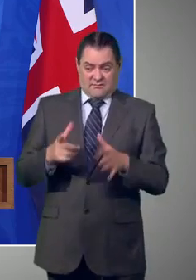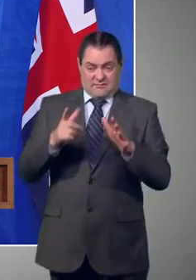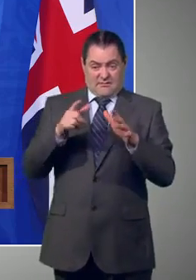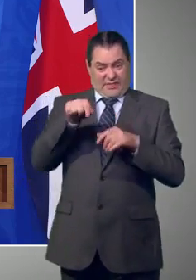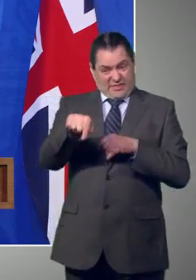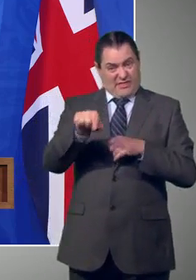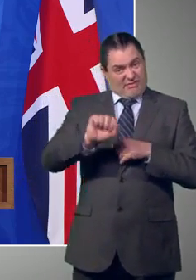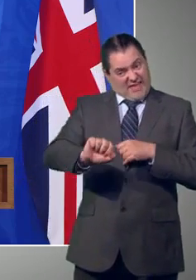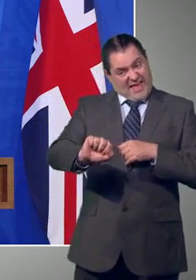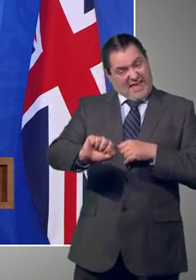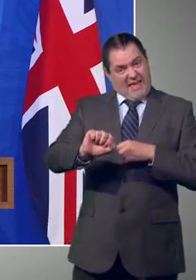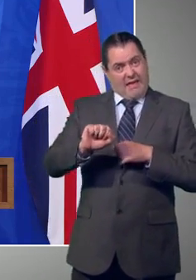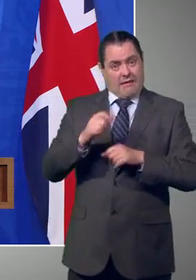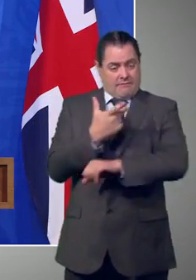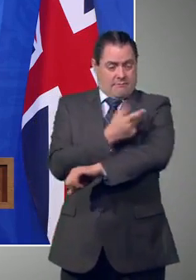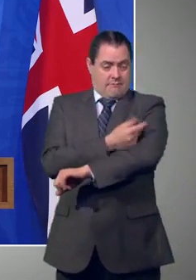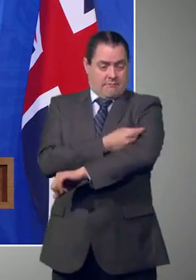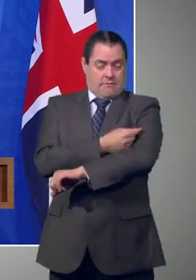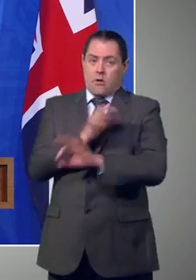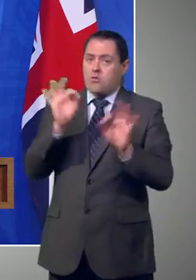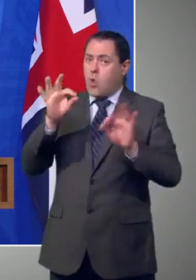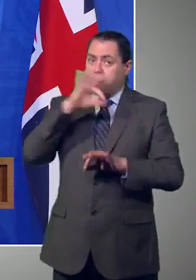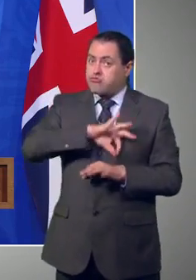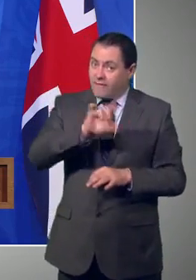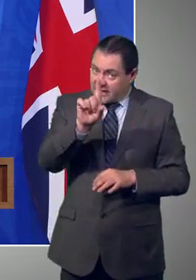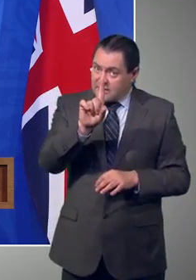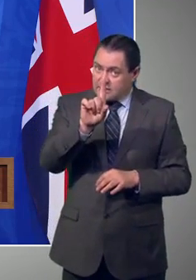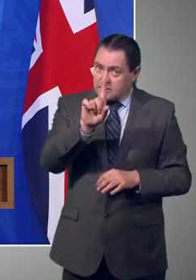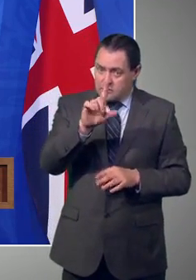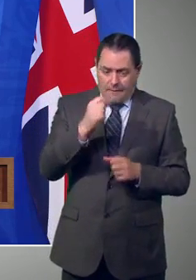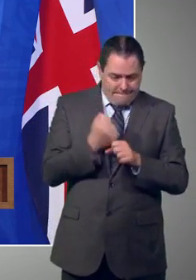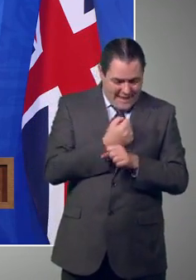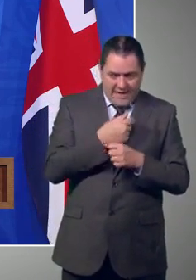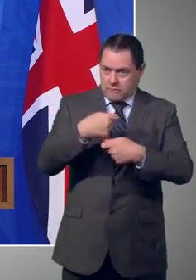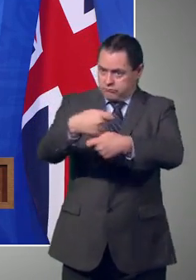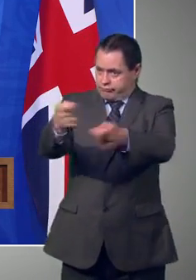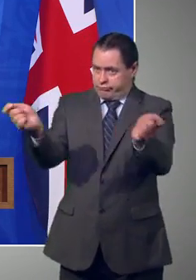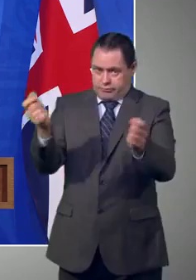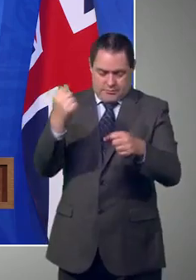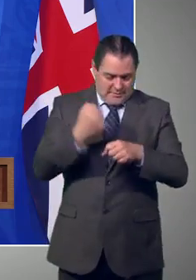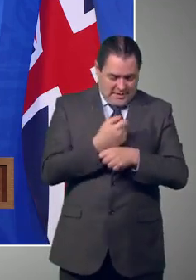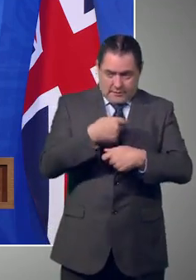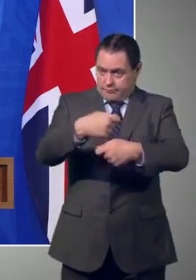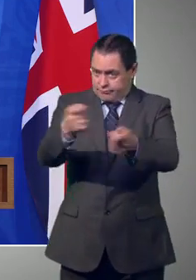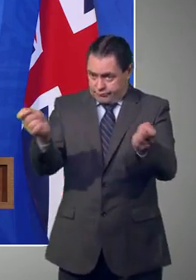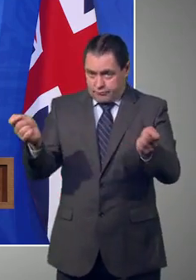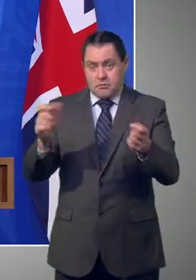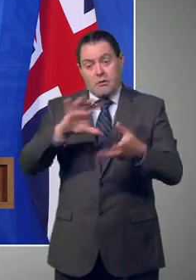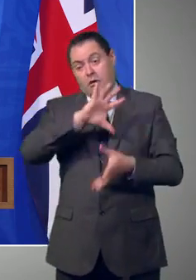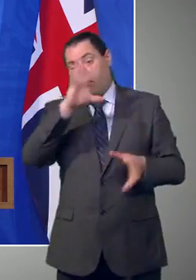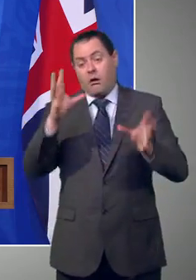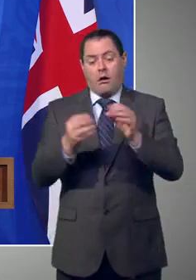deployed. without any profit